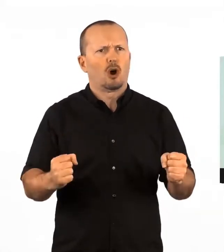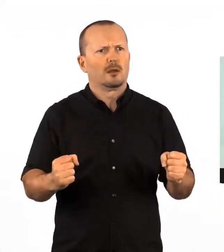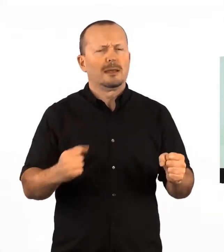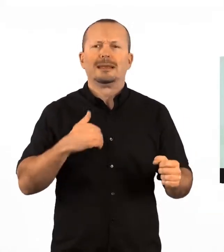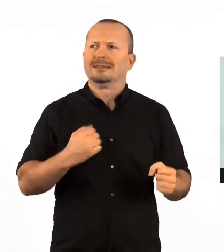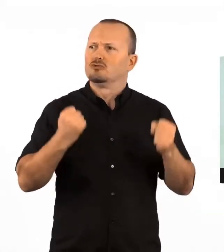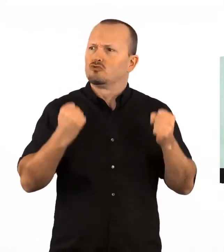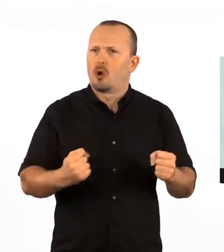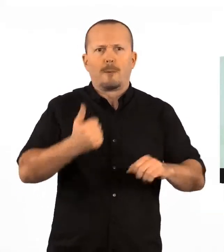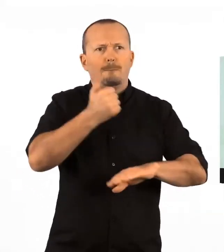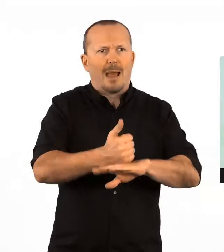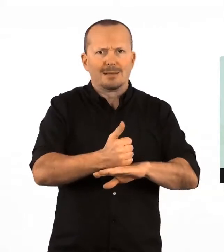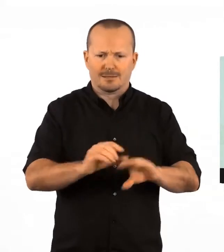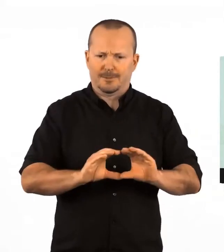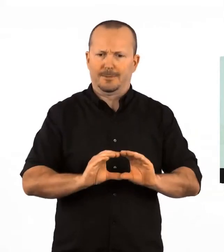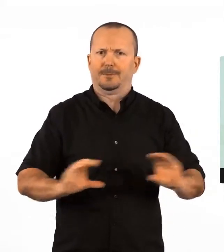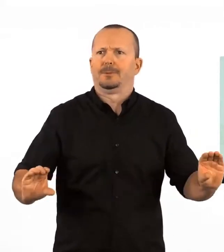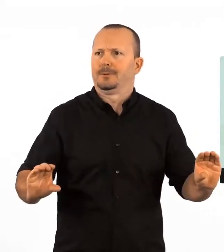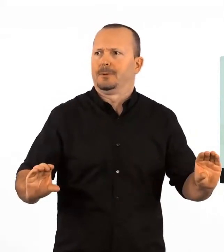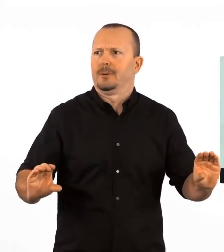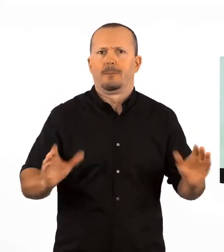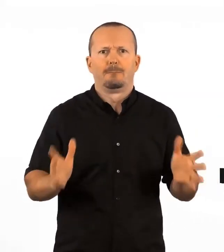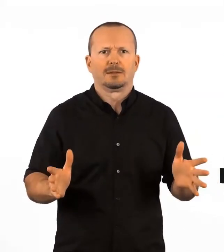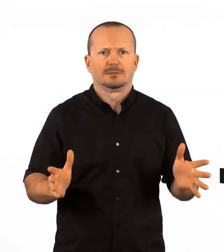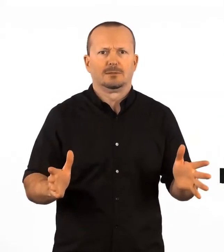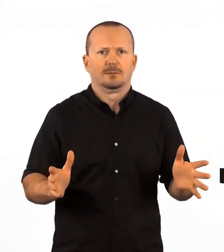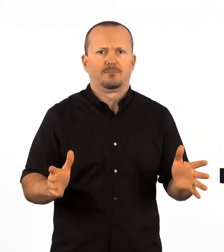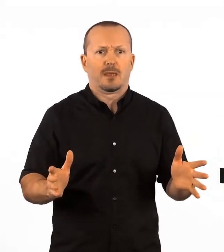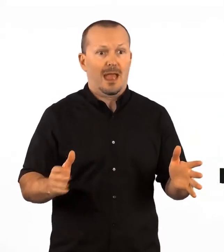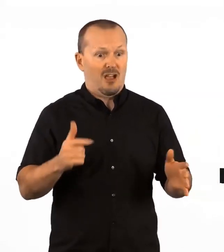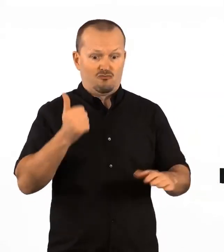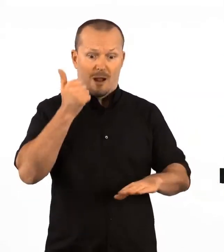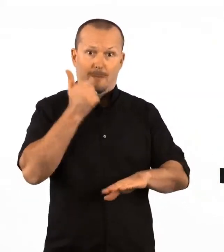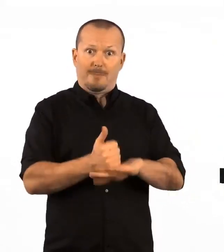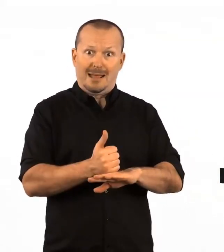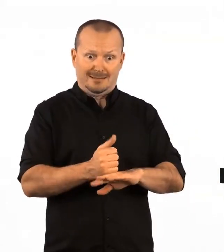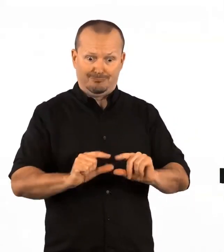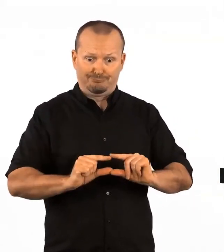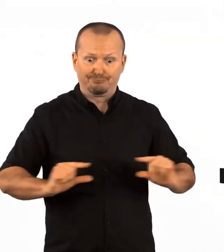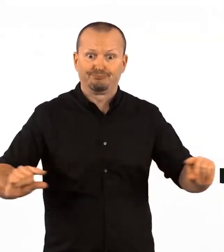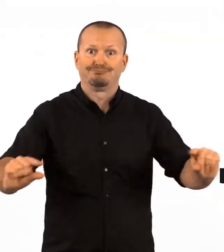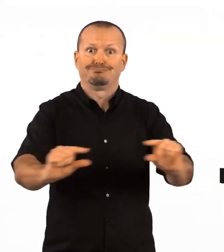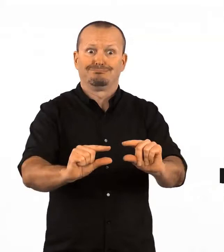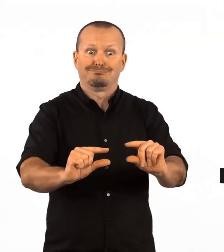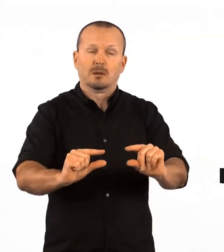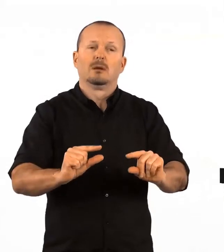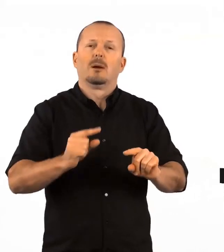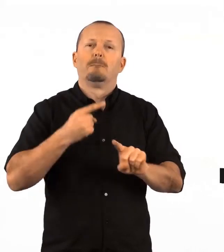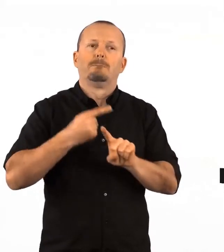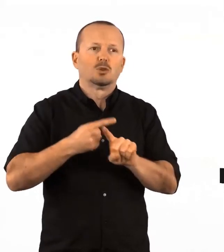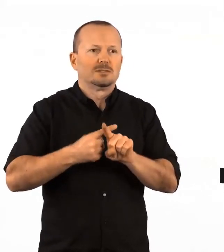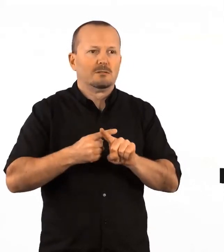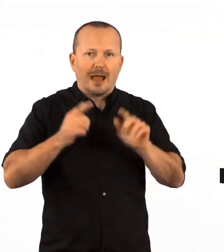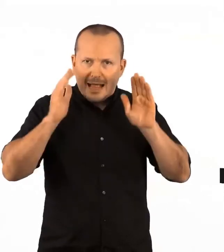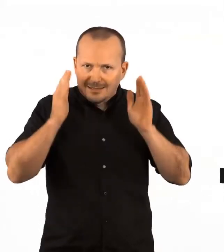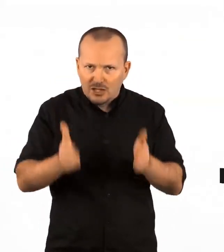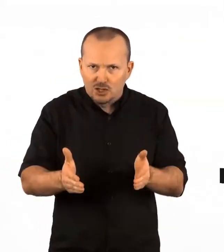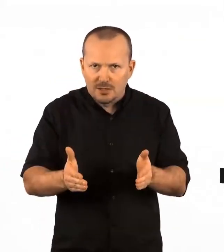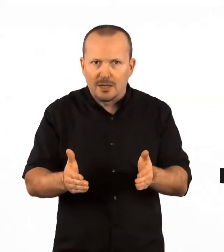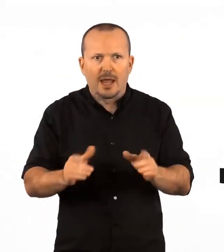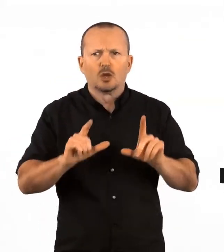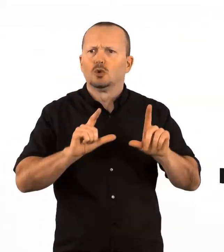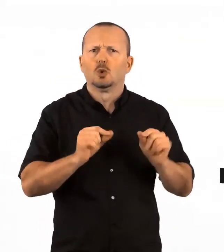the base of the pyramid and right at the base we’ve got the positive attention and doing